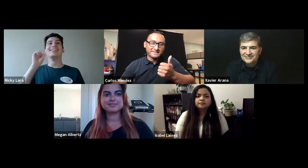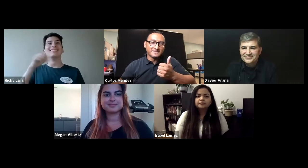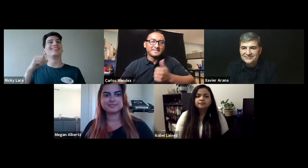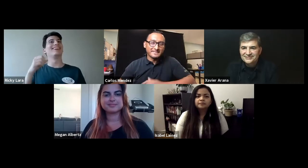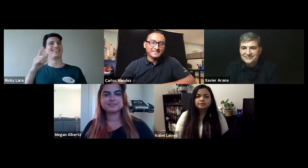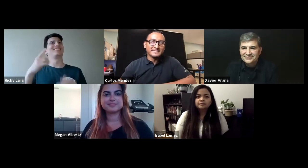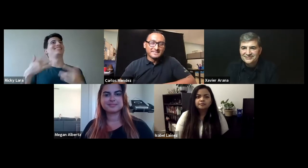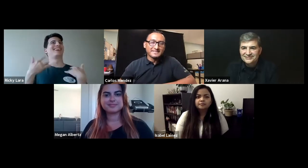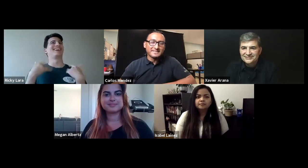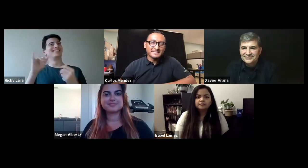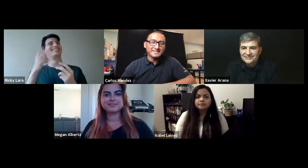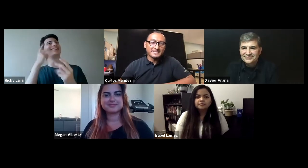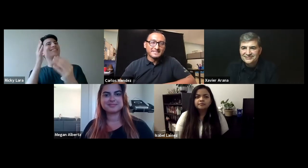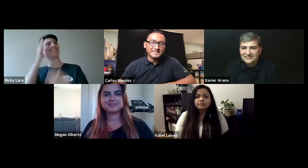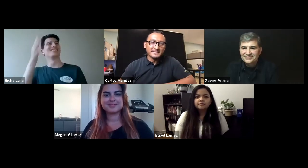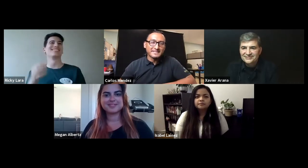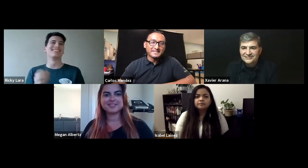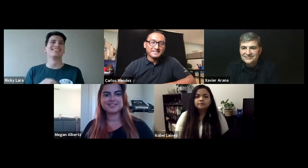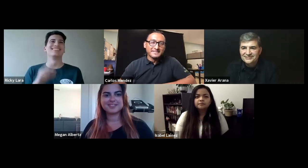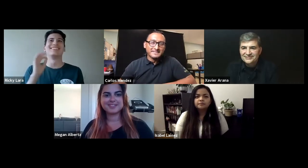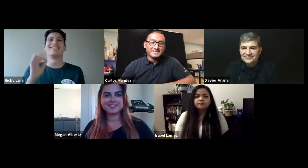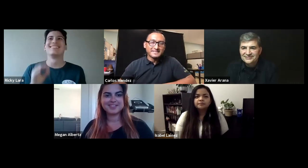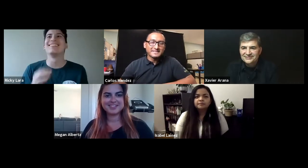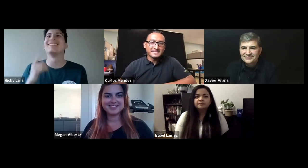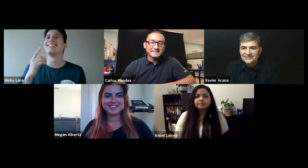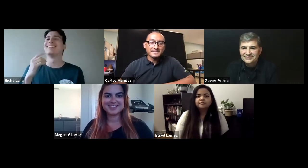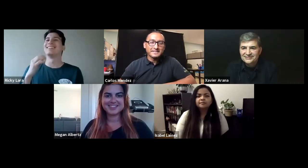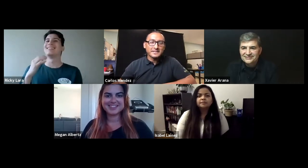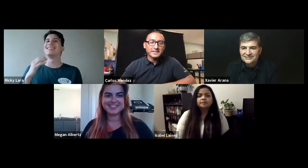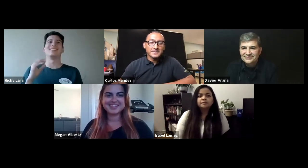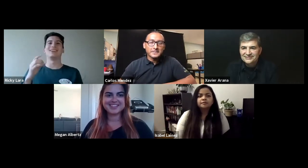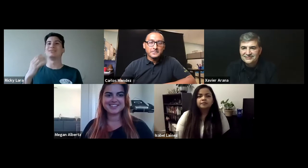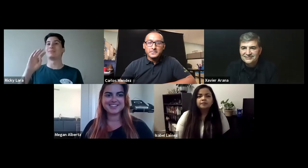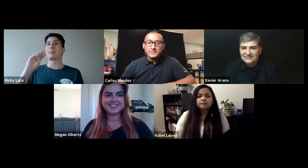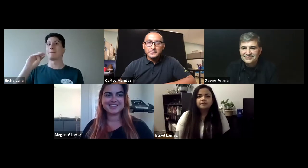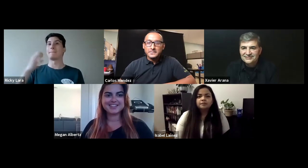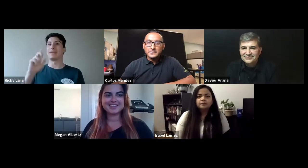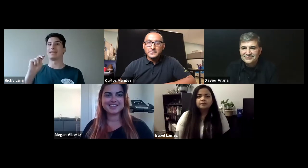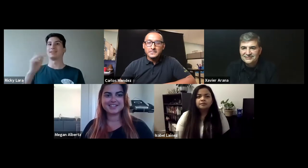different people from different parts of the world. So, yeah, I definitely understand.